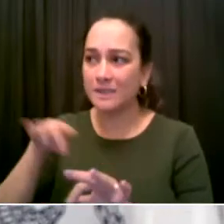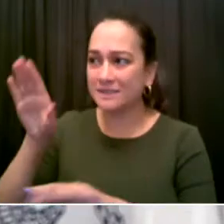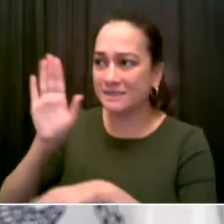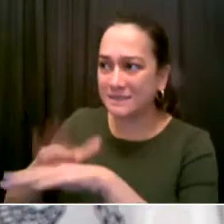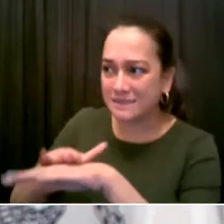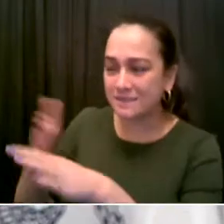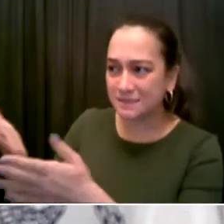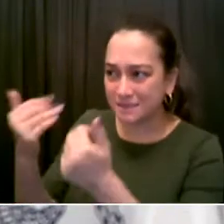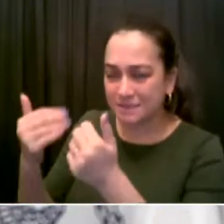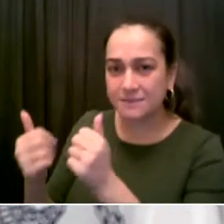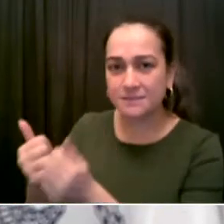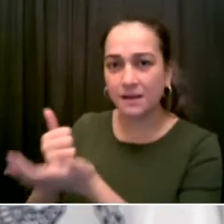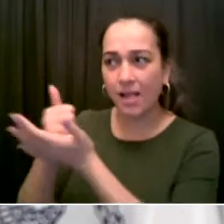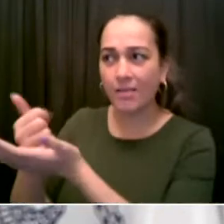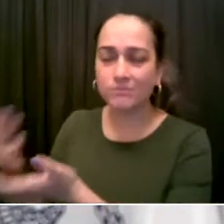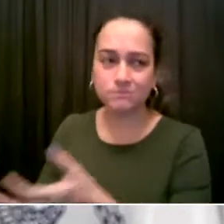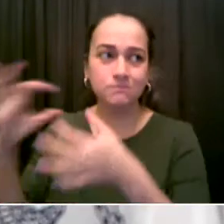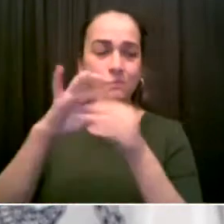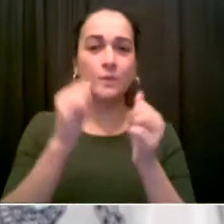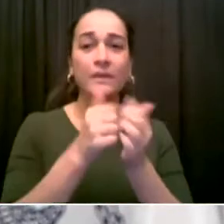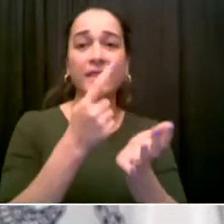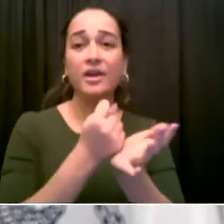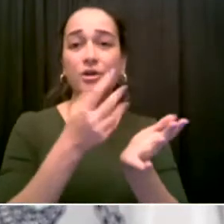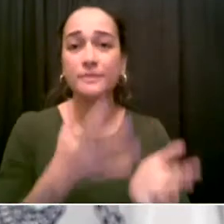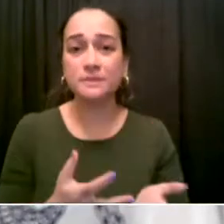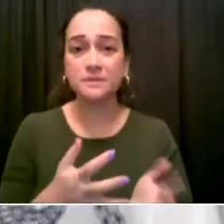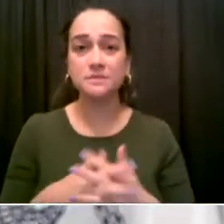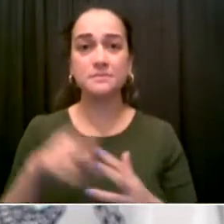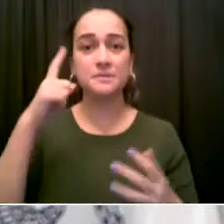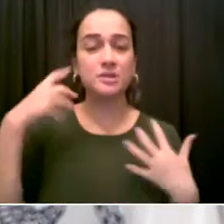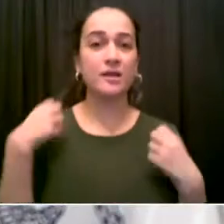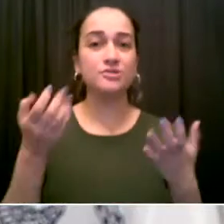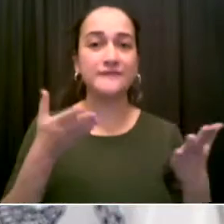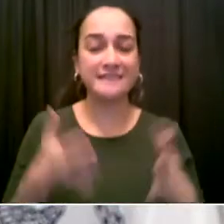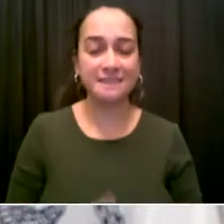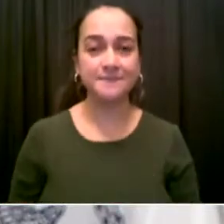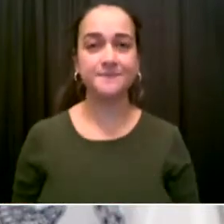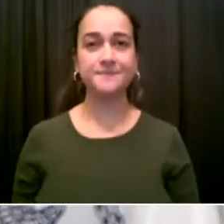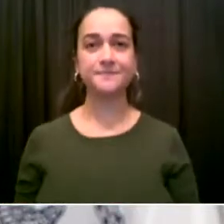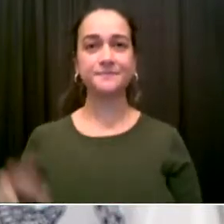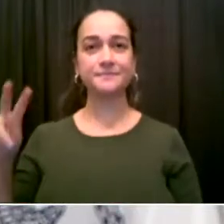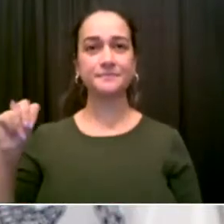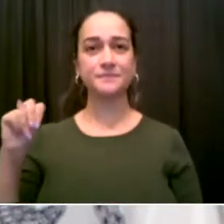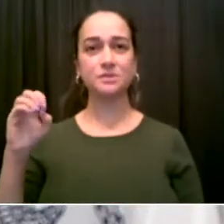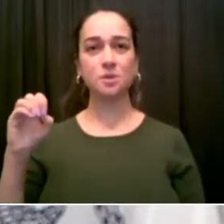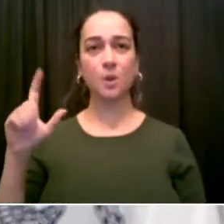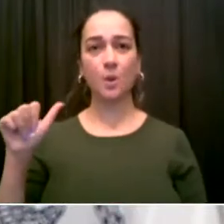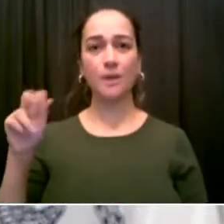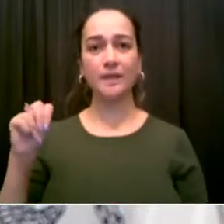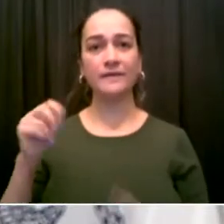WE'VE GOT TO GET THEM IN. EVERY TIME WE DO THAT, IT'S GOOD FOR EVERYONE. NEXT, NOLAN